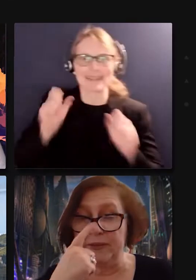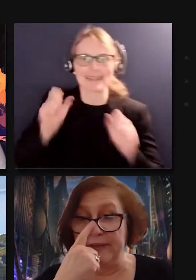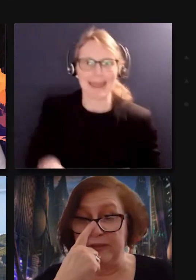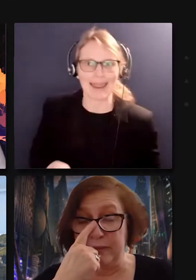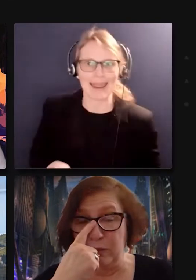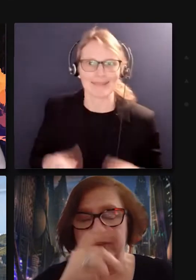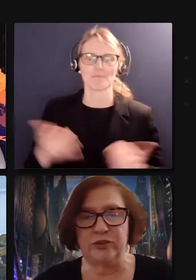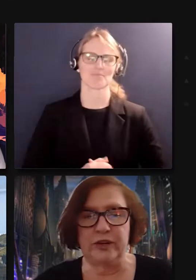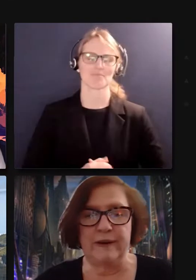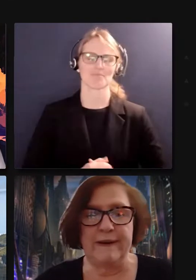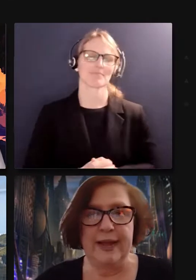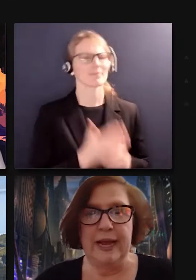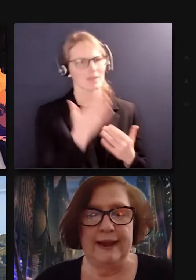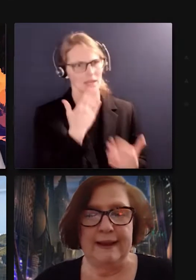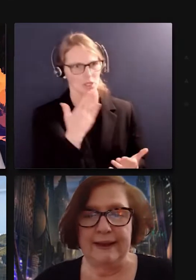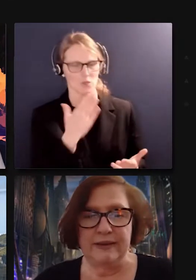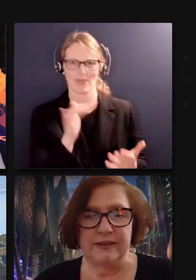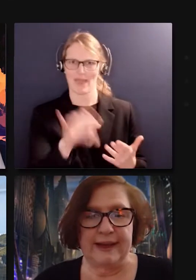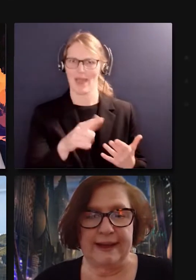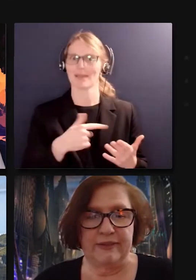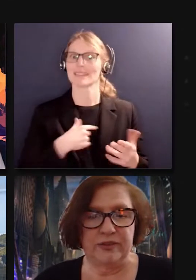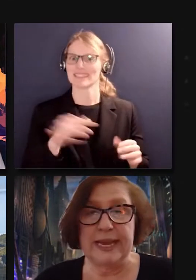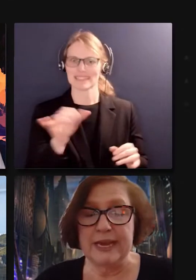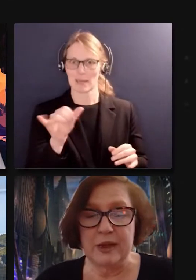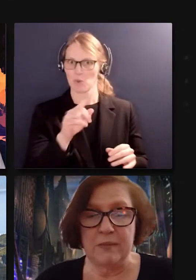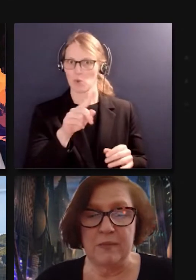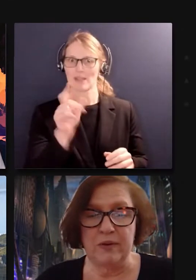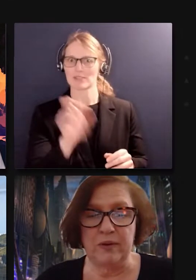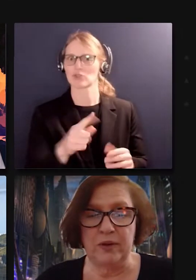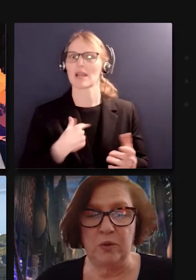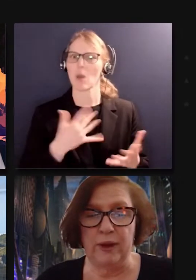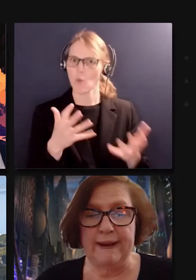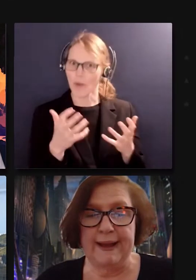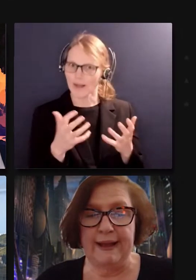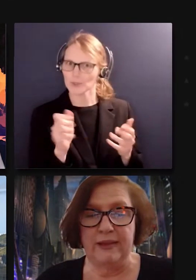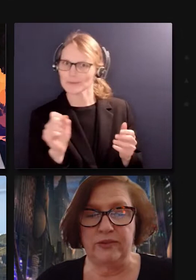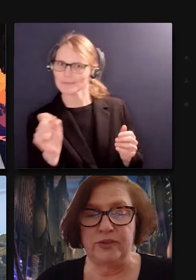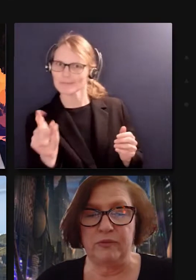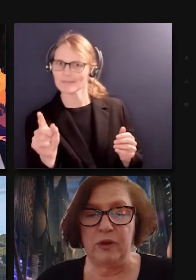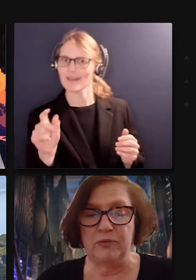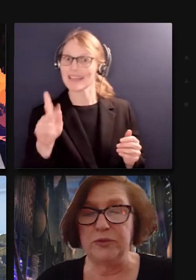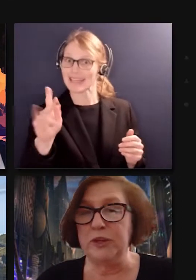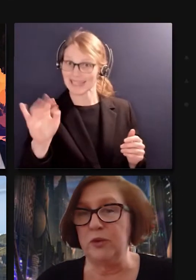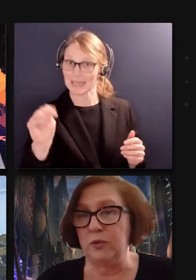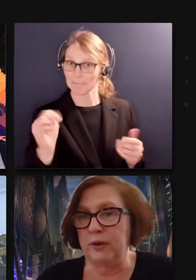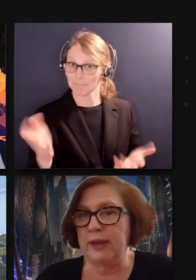with that same question and ask Kim, what has evolved for you,